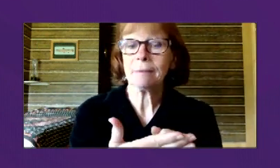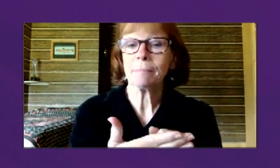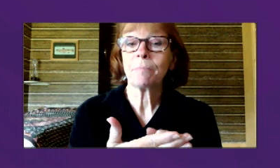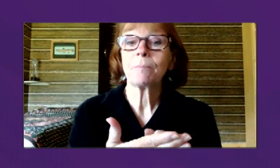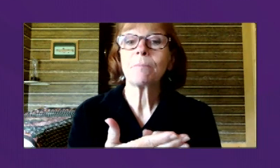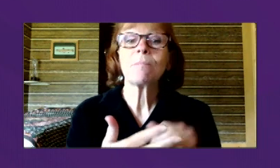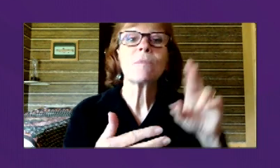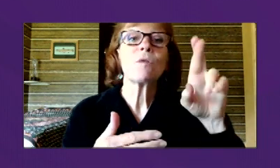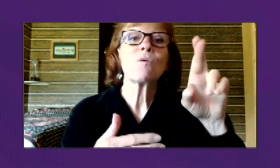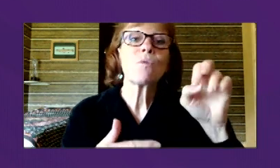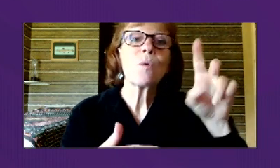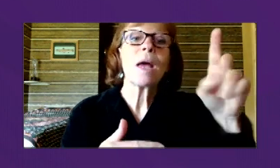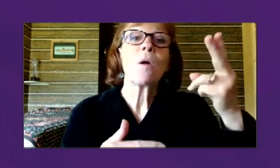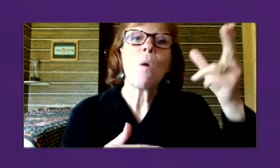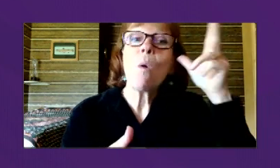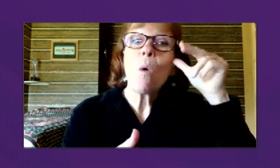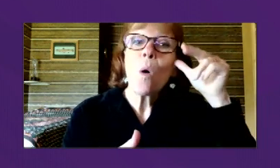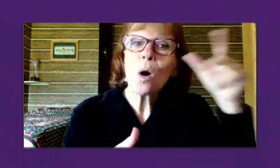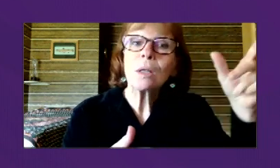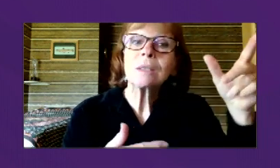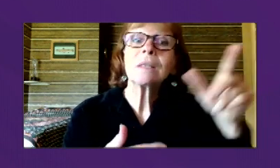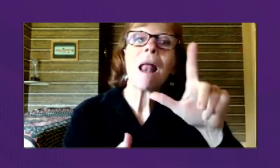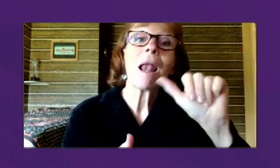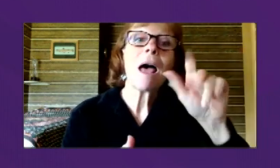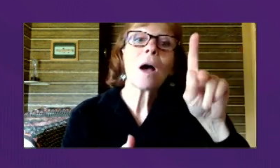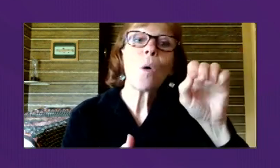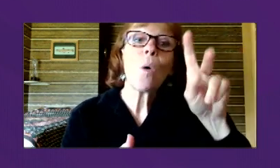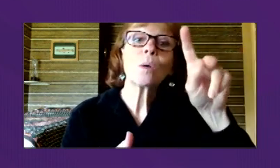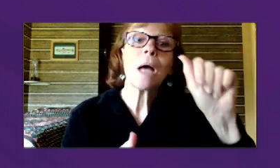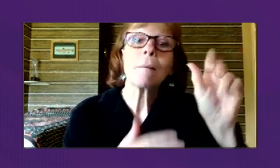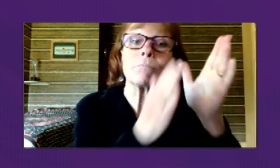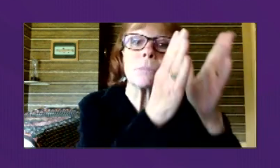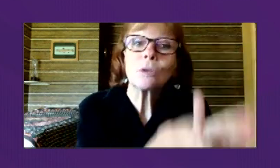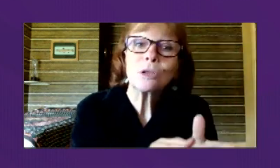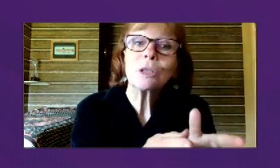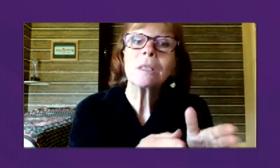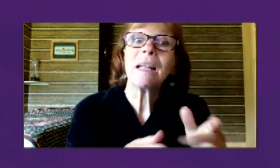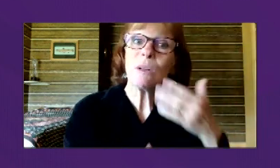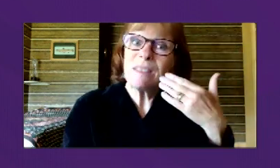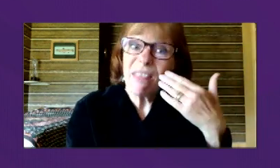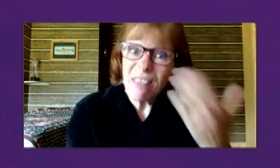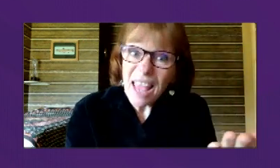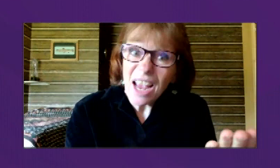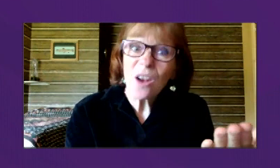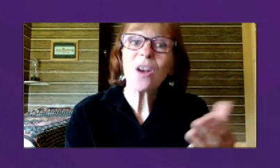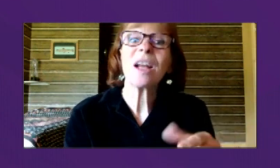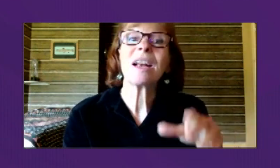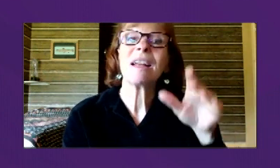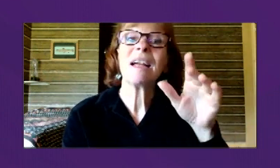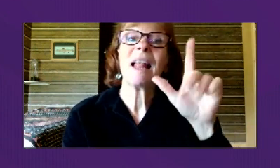a man from the Lakota nation who was present at the Battle of the Little Bighorn. This is a